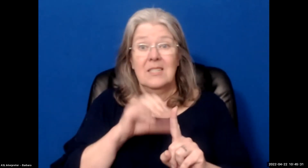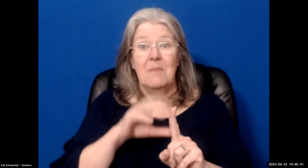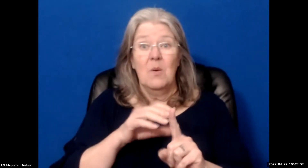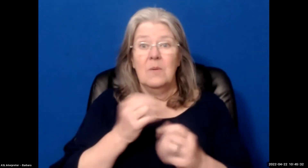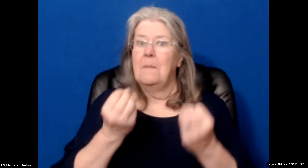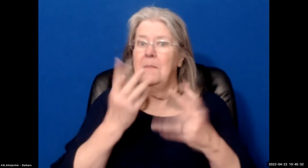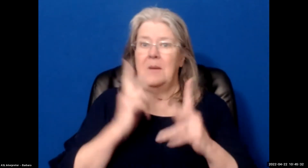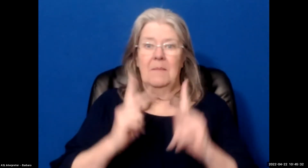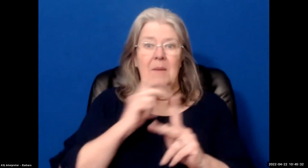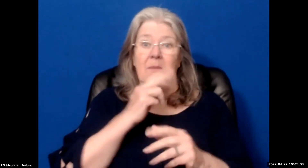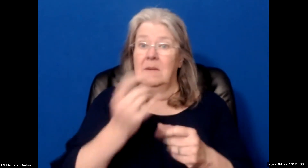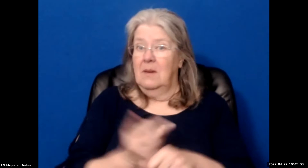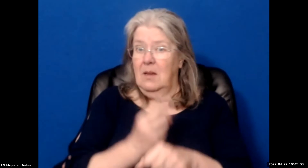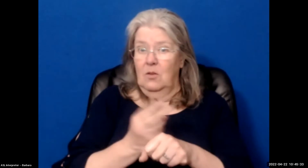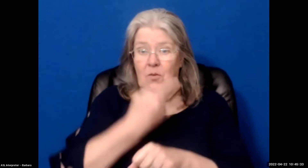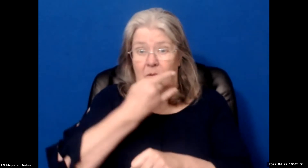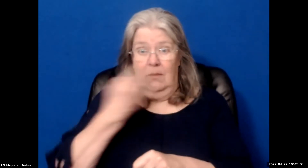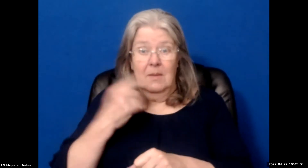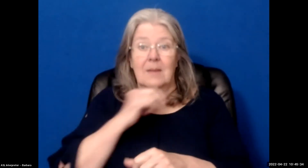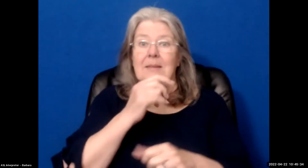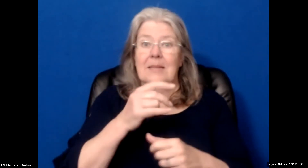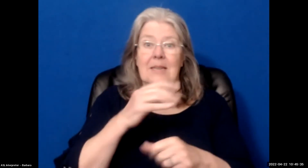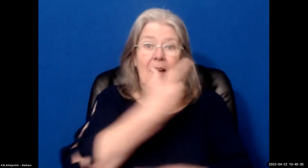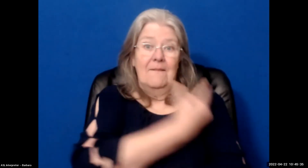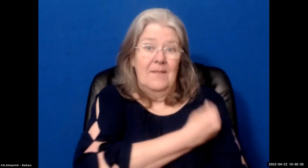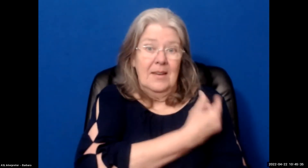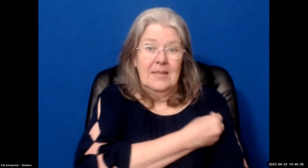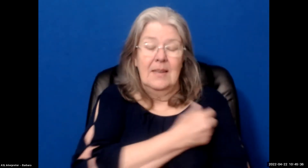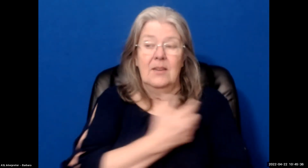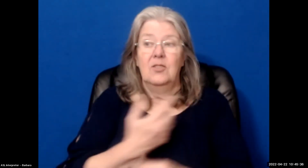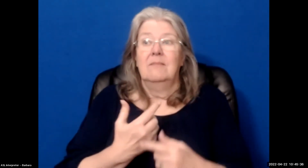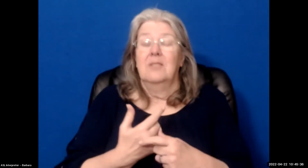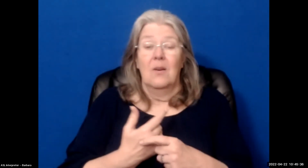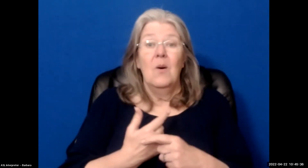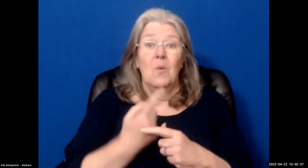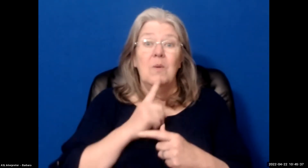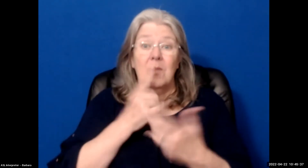masks. We've done so much already to protect our kids so we just wanted to get them all